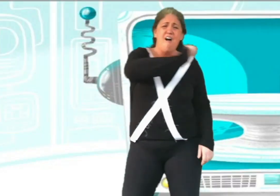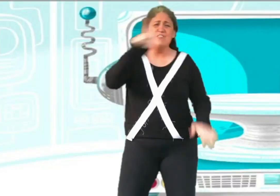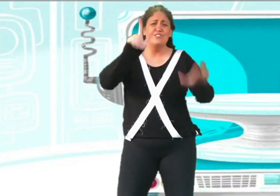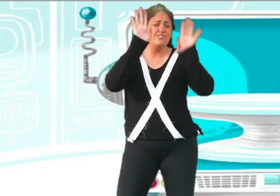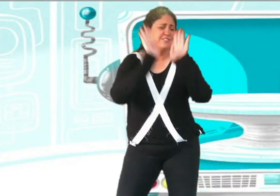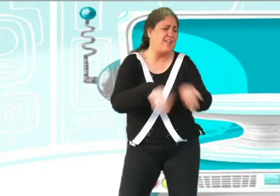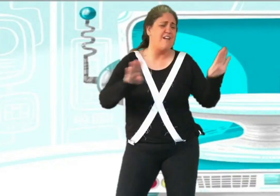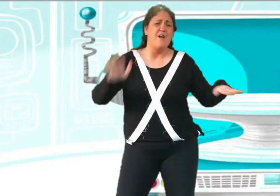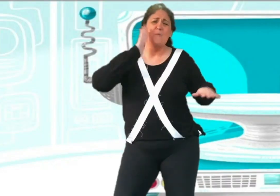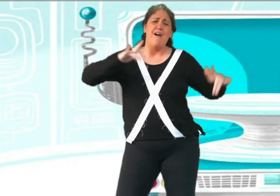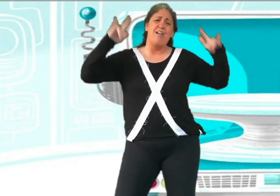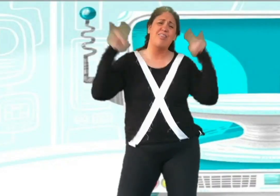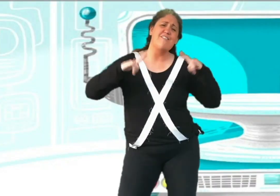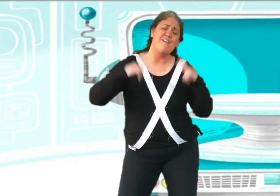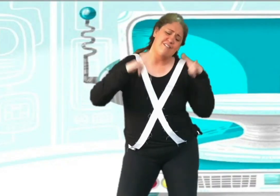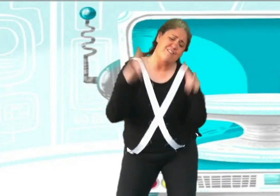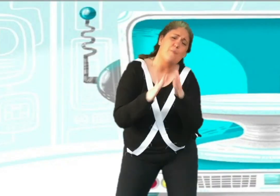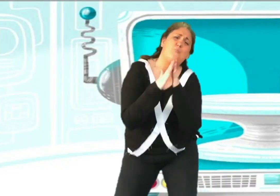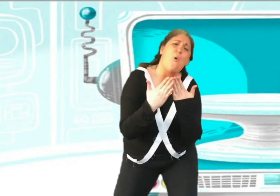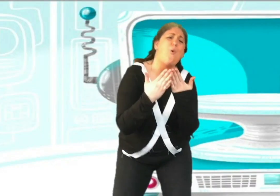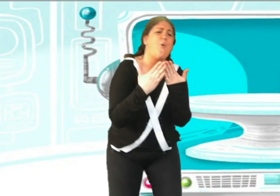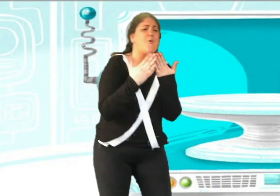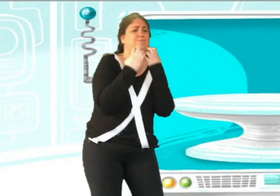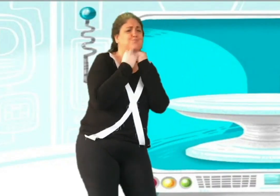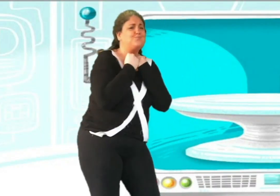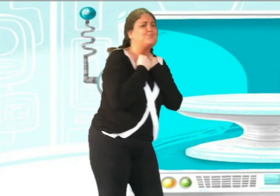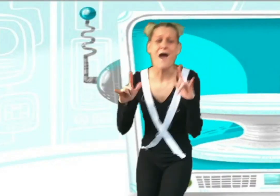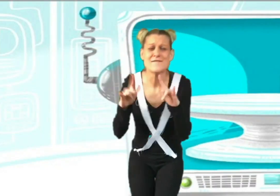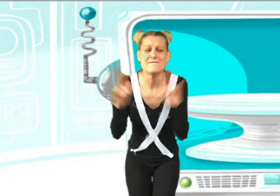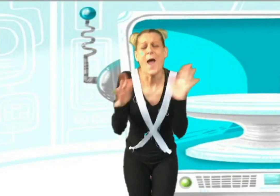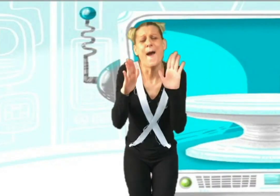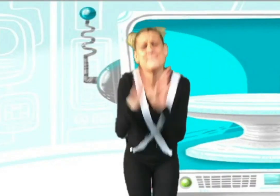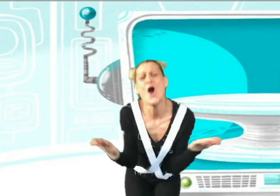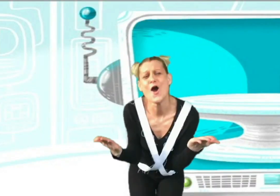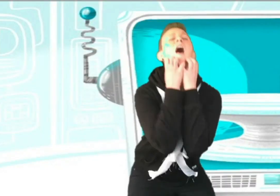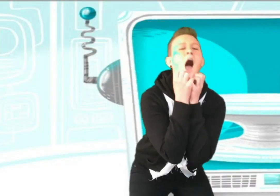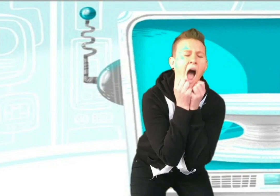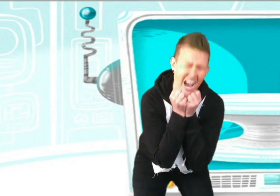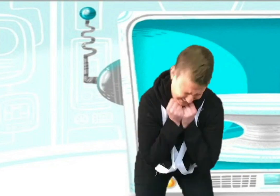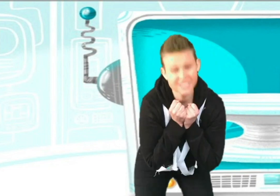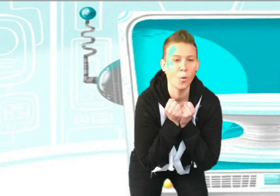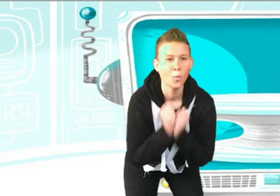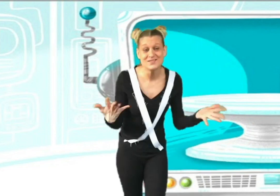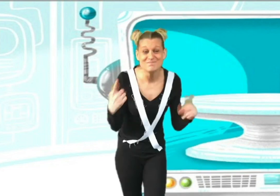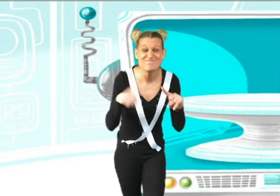And later, each and every kid Will love you more for what you did.